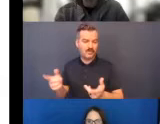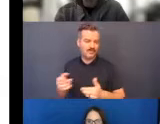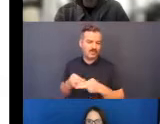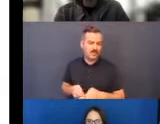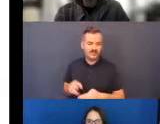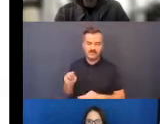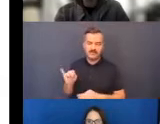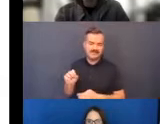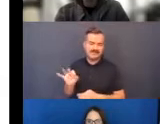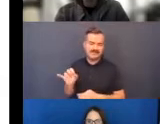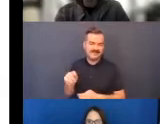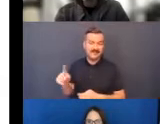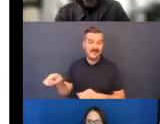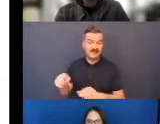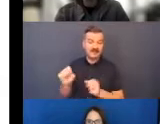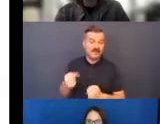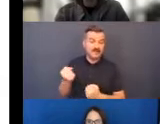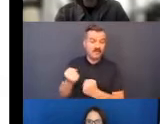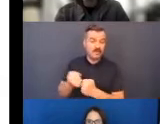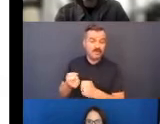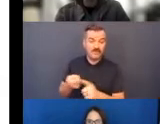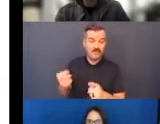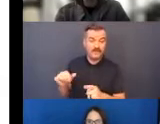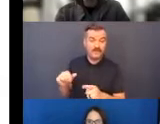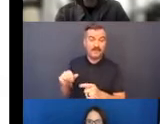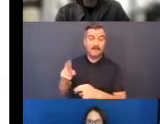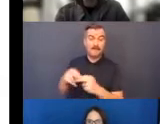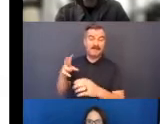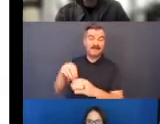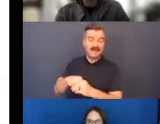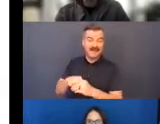15:45:47 to be supported by the built environment will not be adequately attended to and declarations